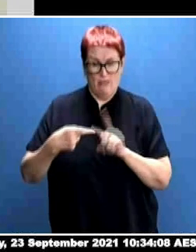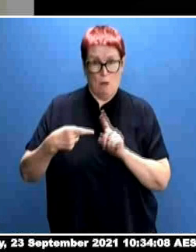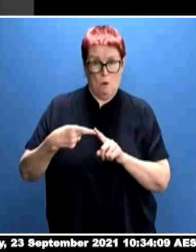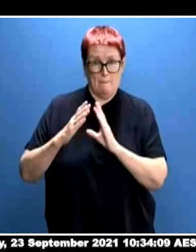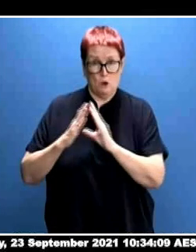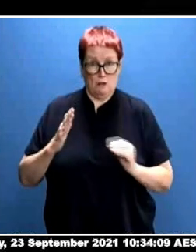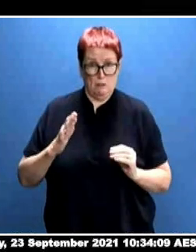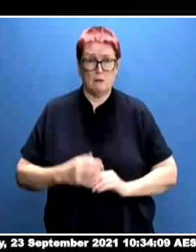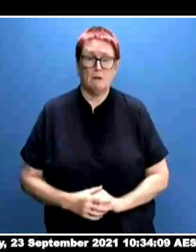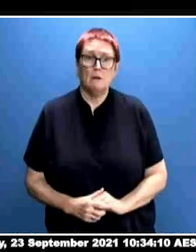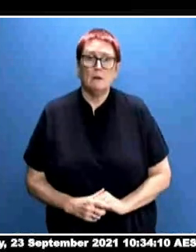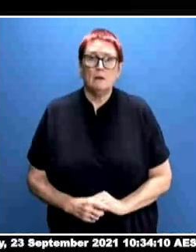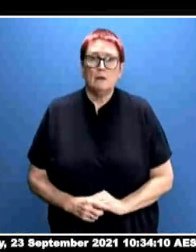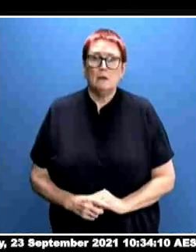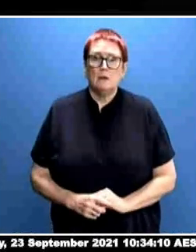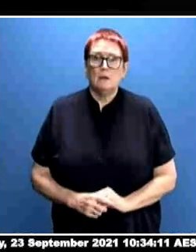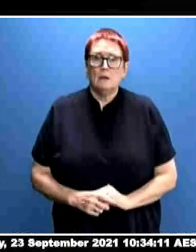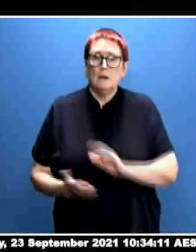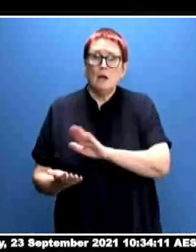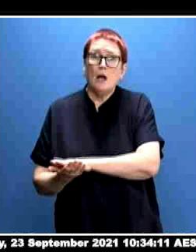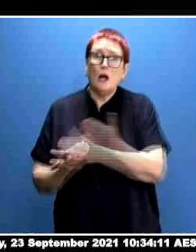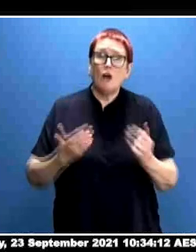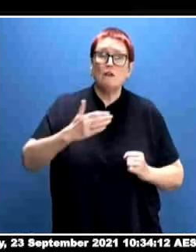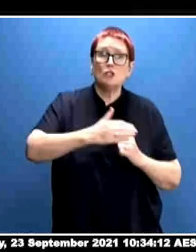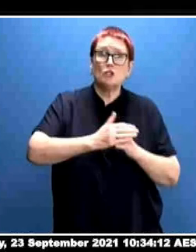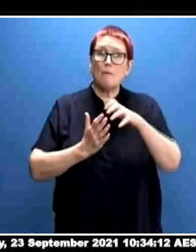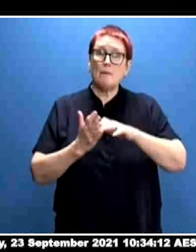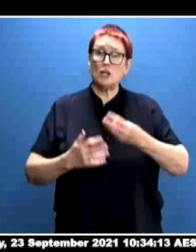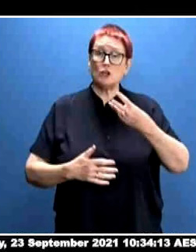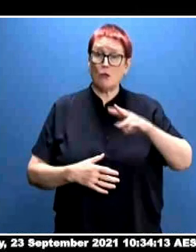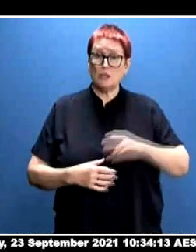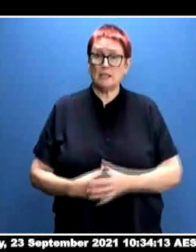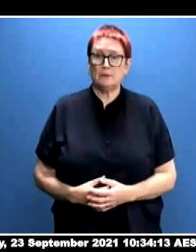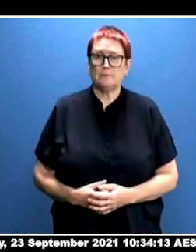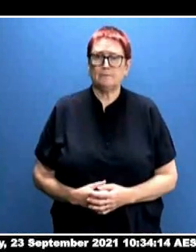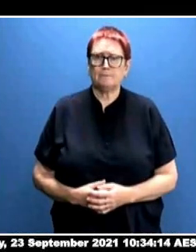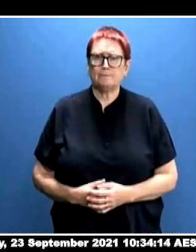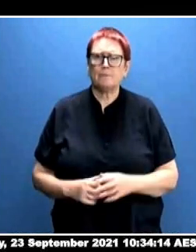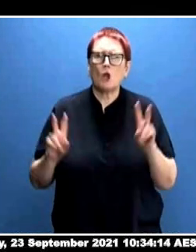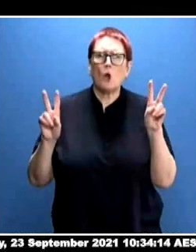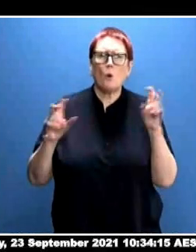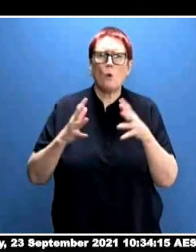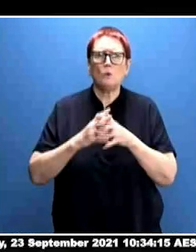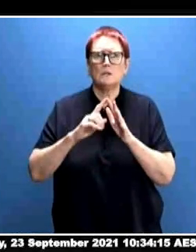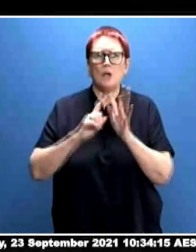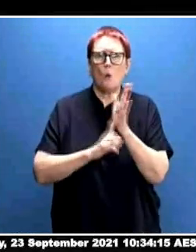to the top of 30, you refer to the Welltree Model there --- Yes.